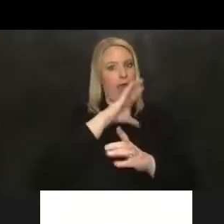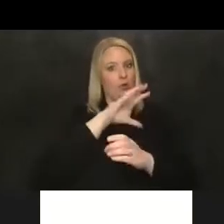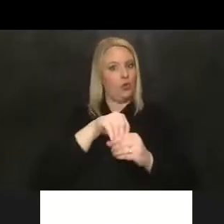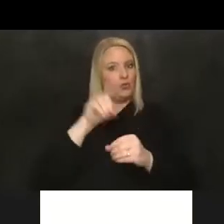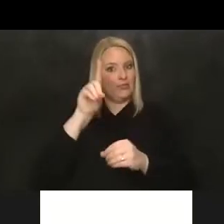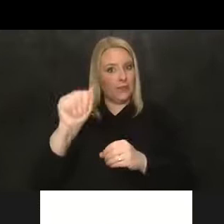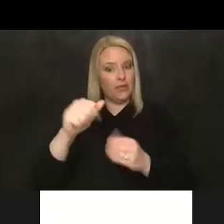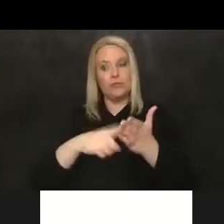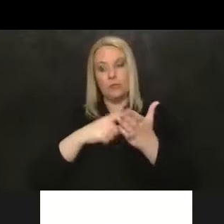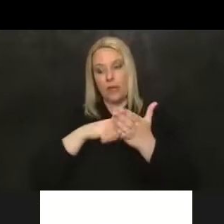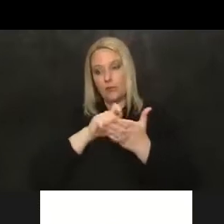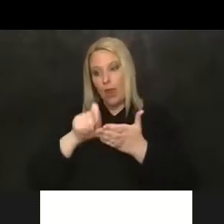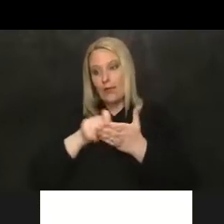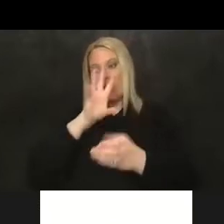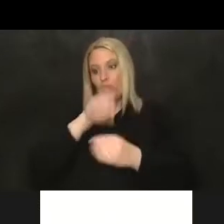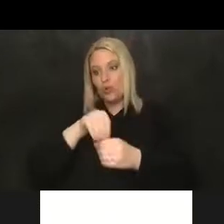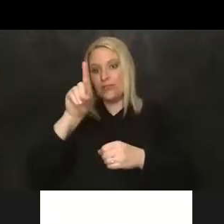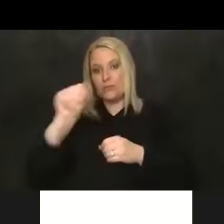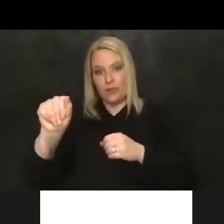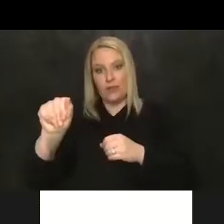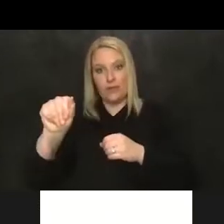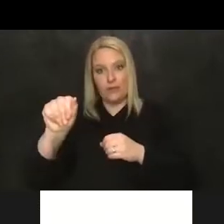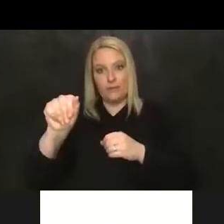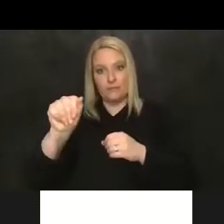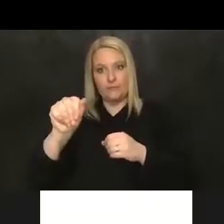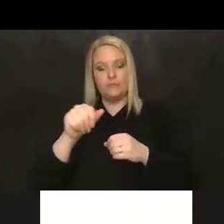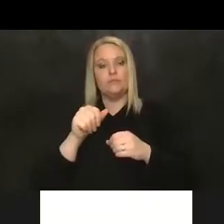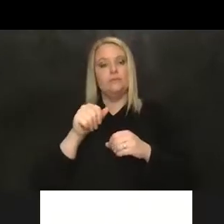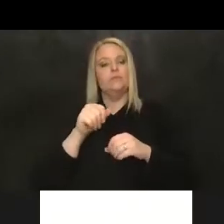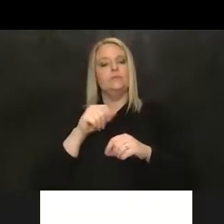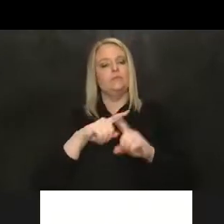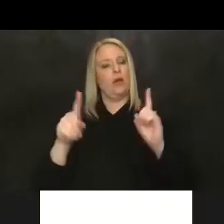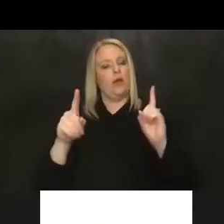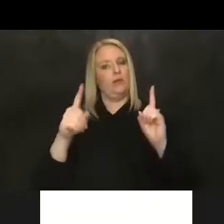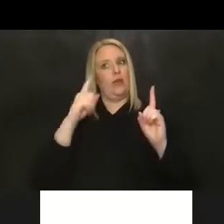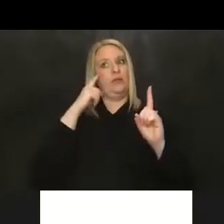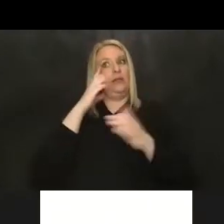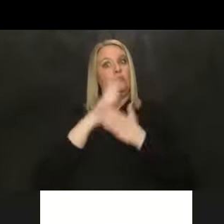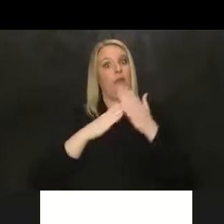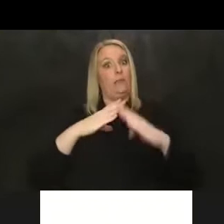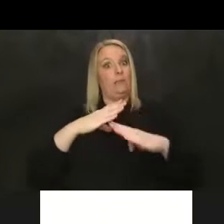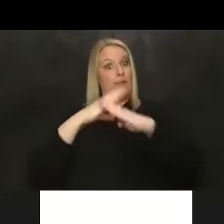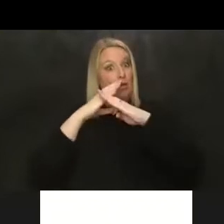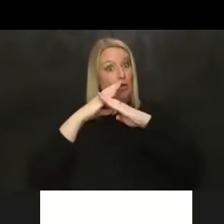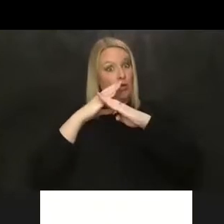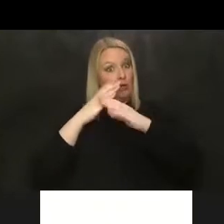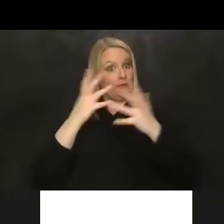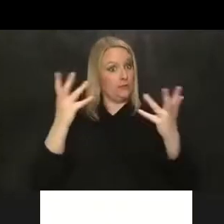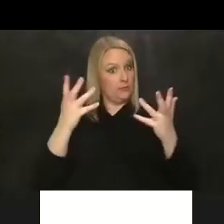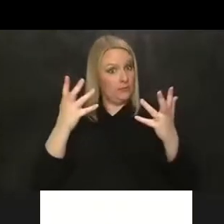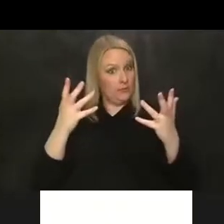write something from completely inside, but I think some of the barriers, to be quite honest, are can be